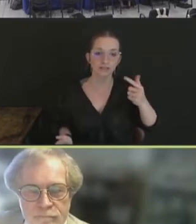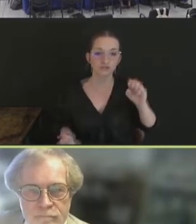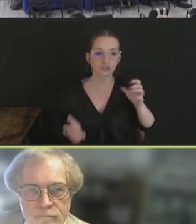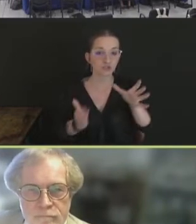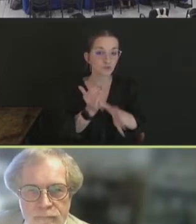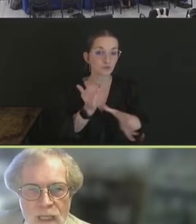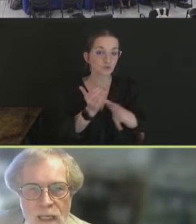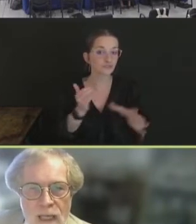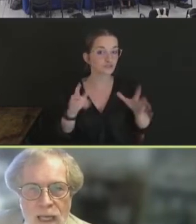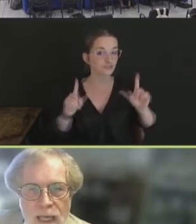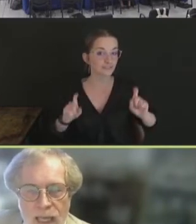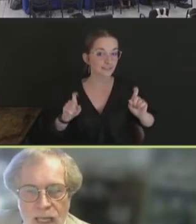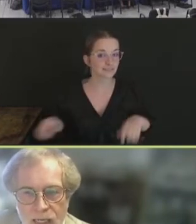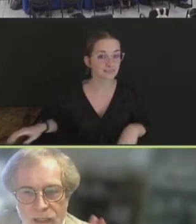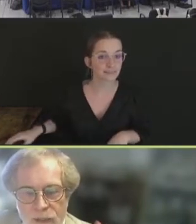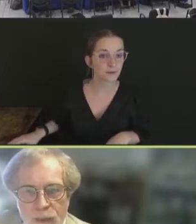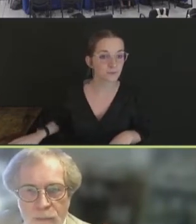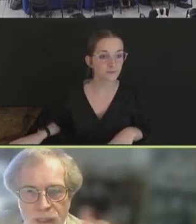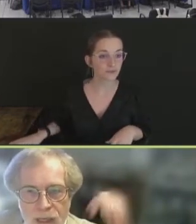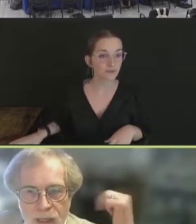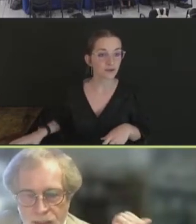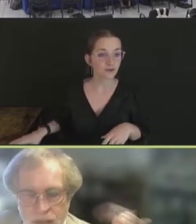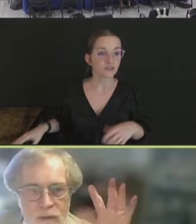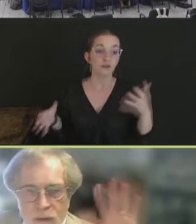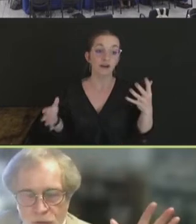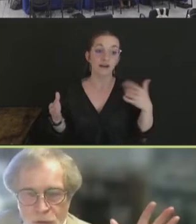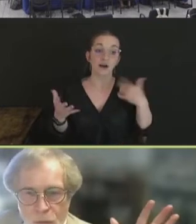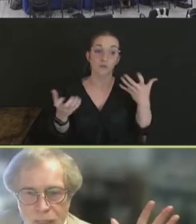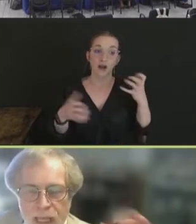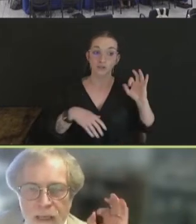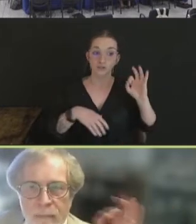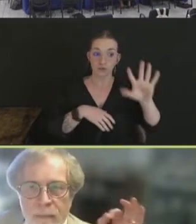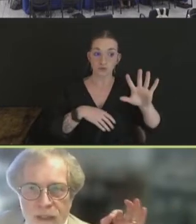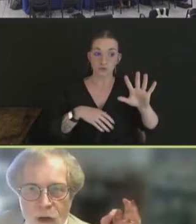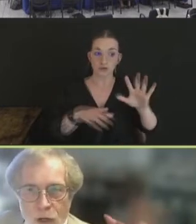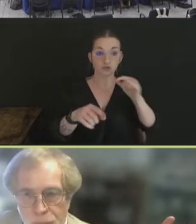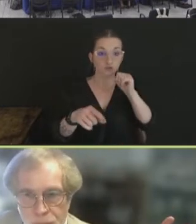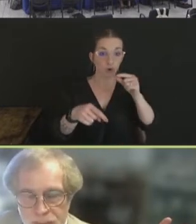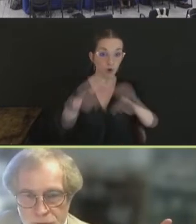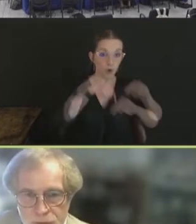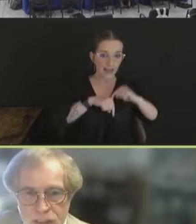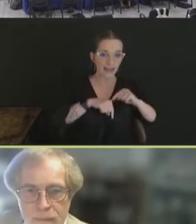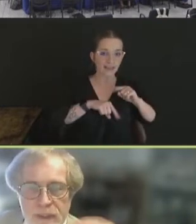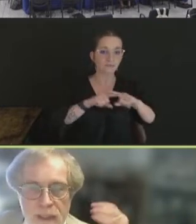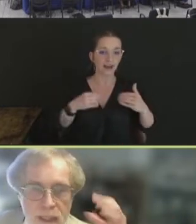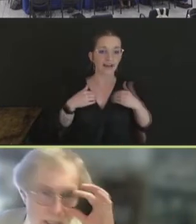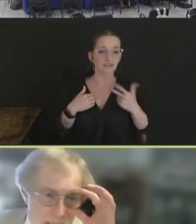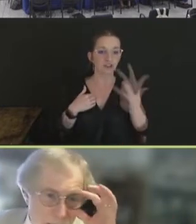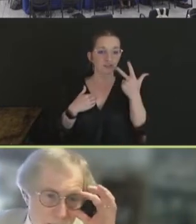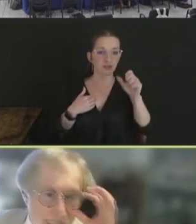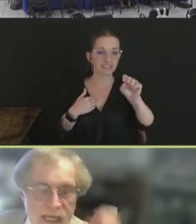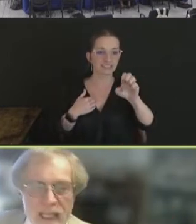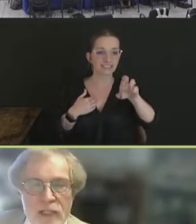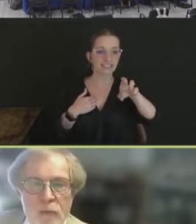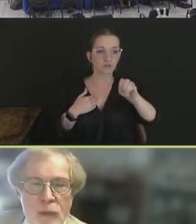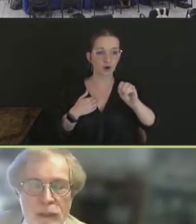And I do want to point out, don't go back, but there are three serotypes and each word